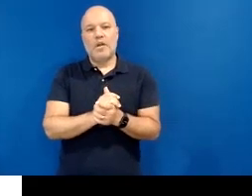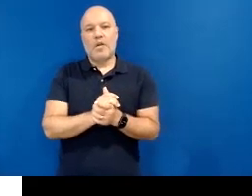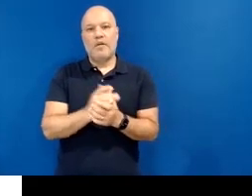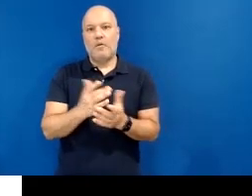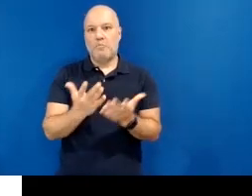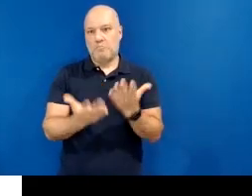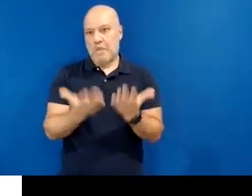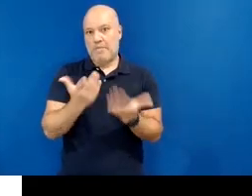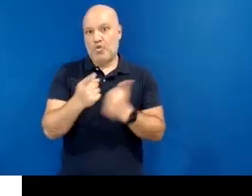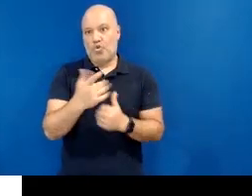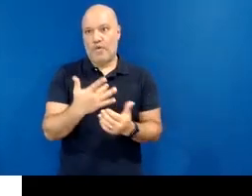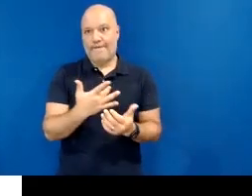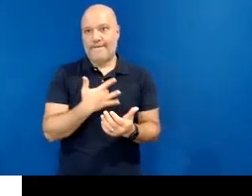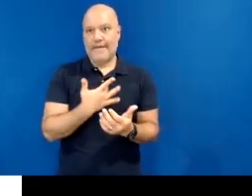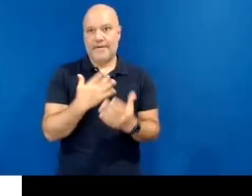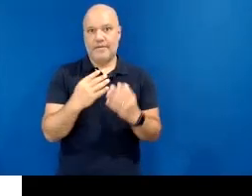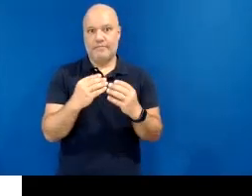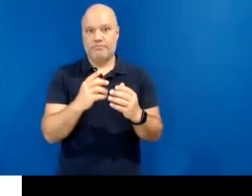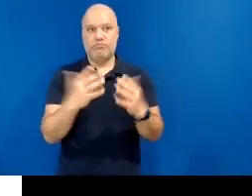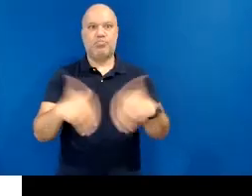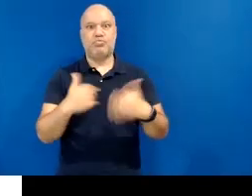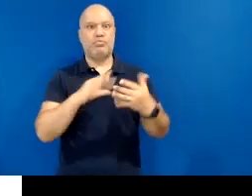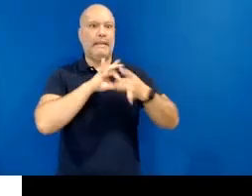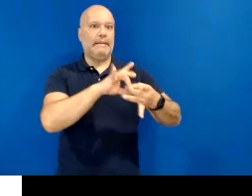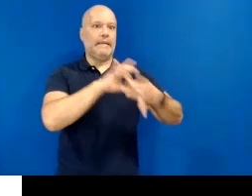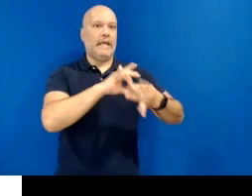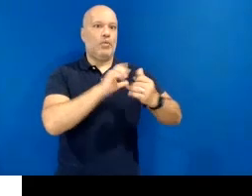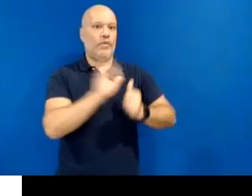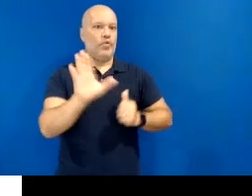Perhaps I am based on your experiences and so forth, and that is